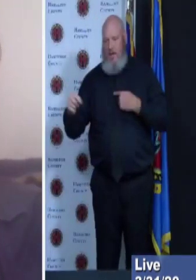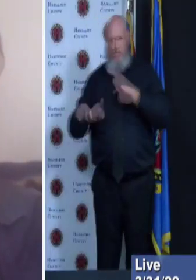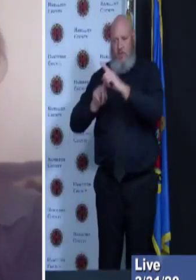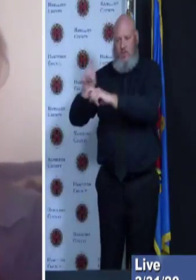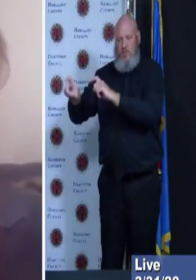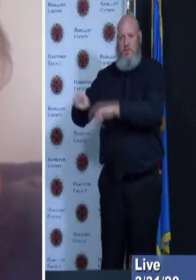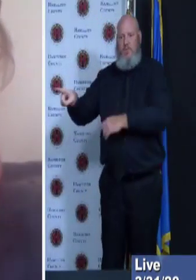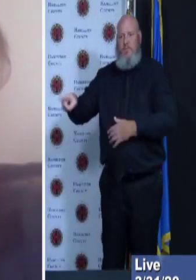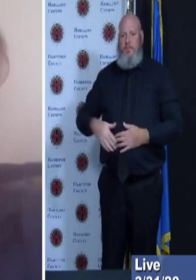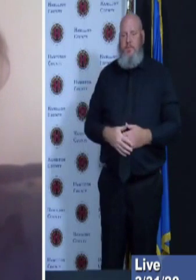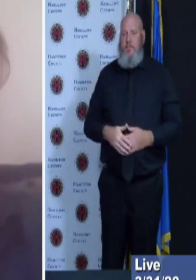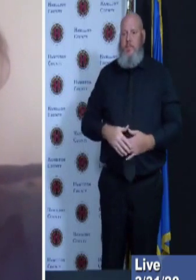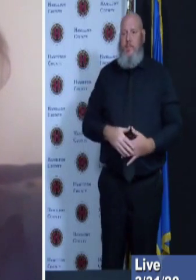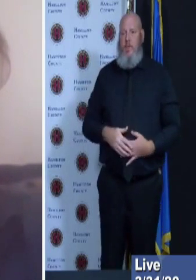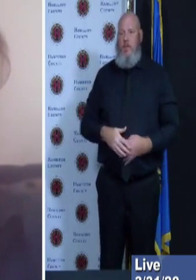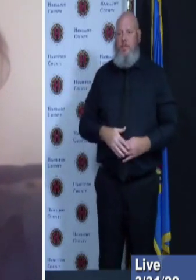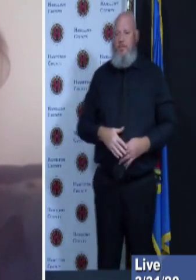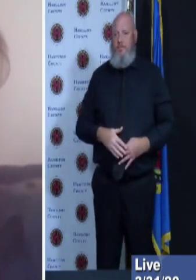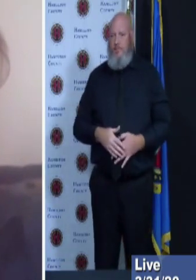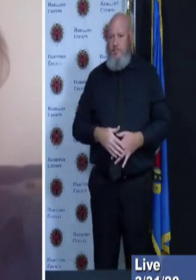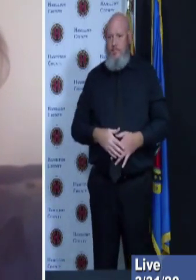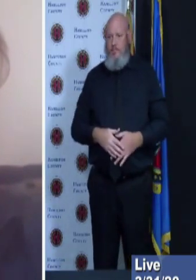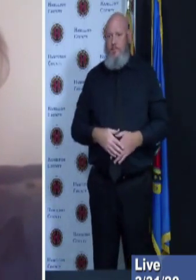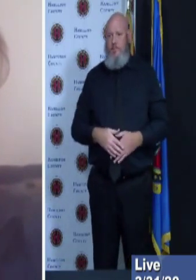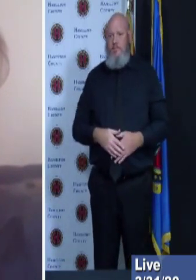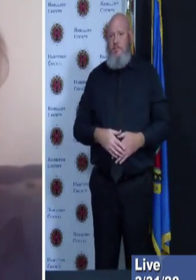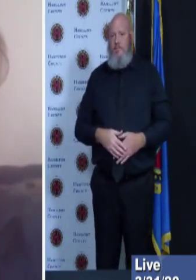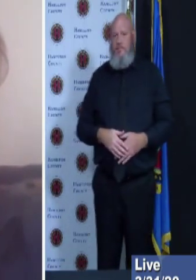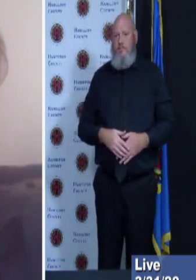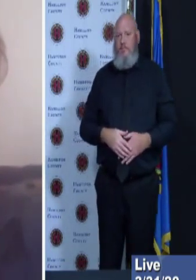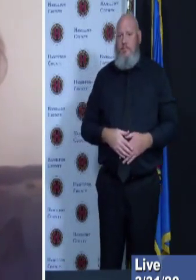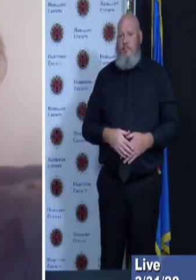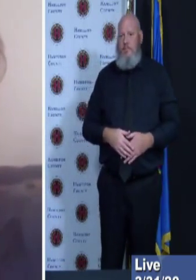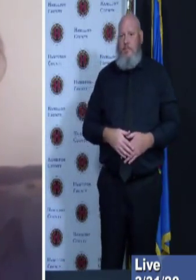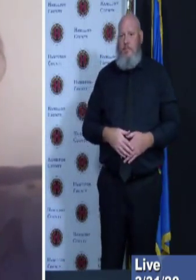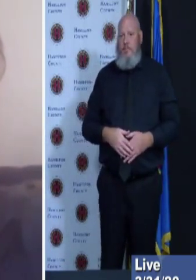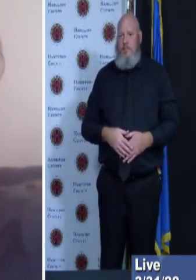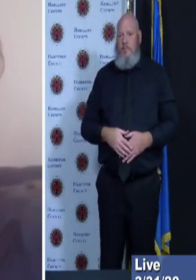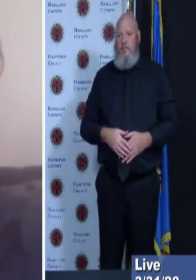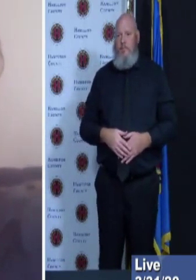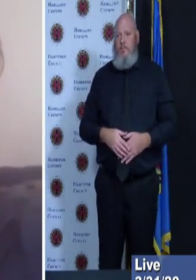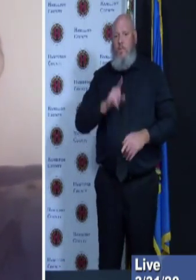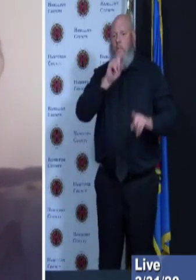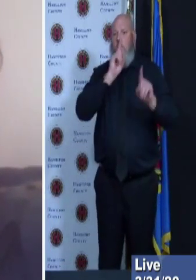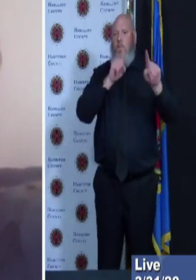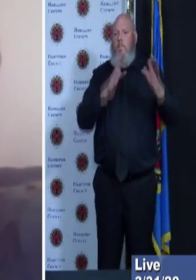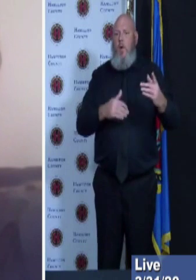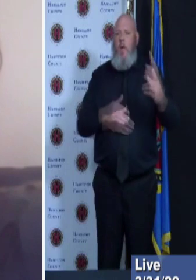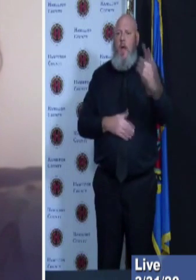if you have any idea on the numbers regarding how many complaints you've